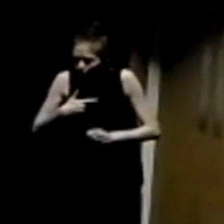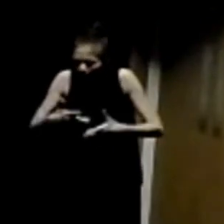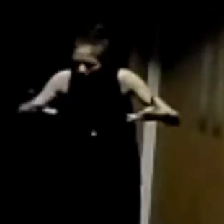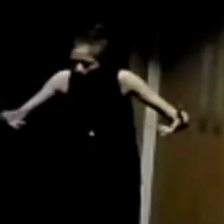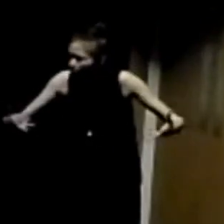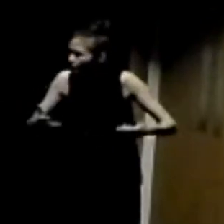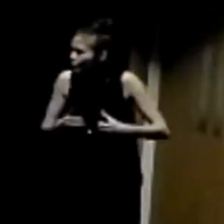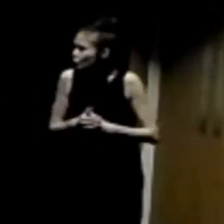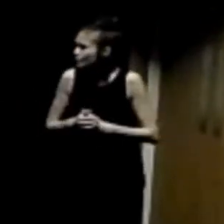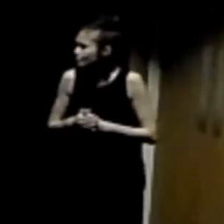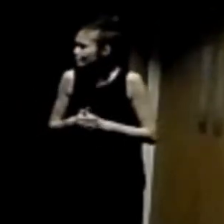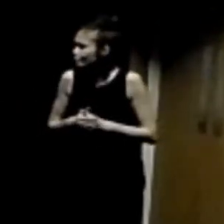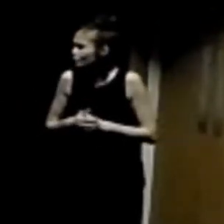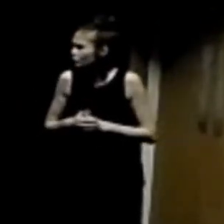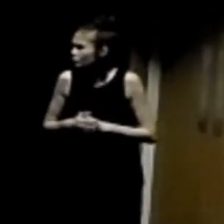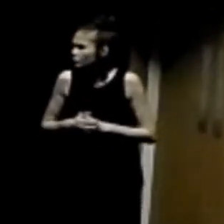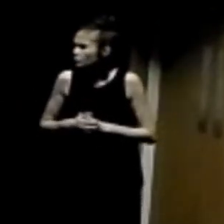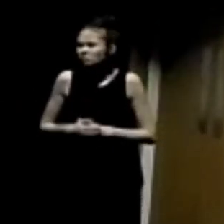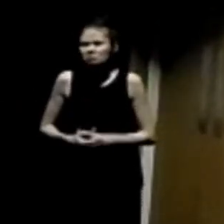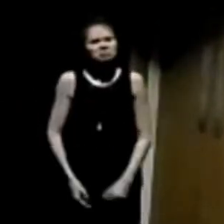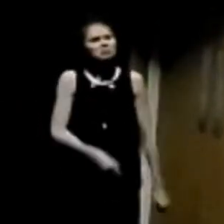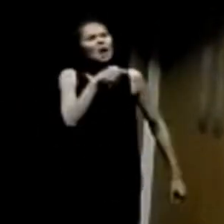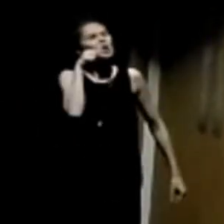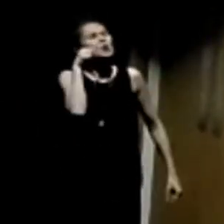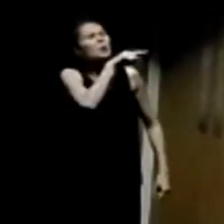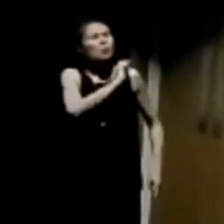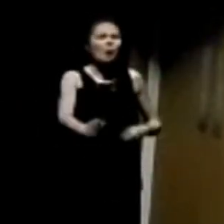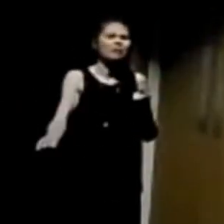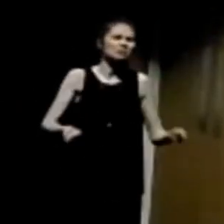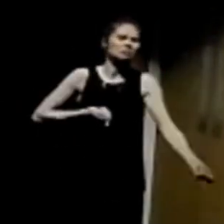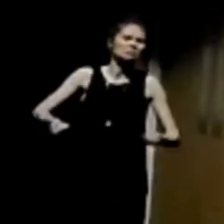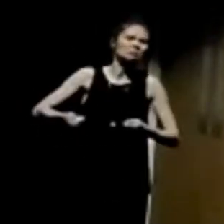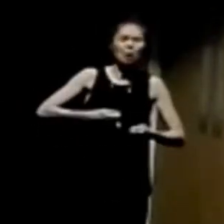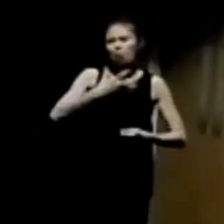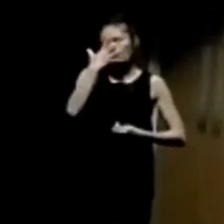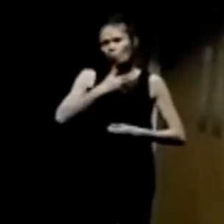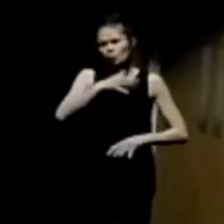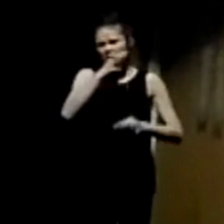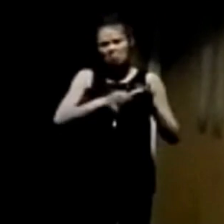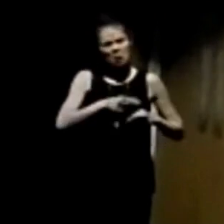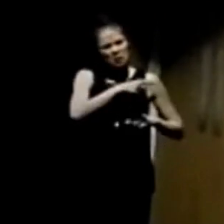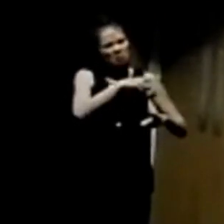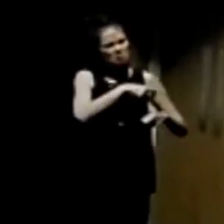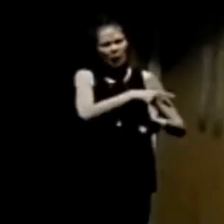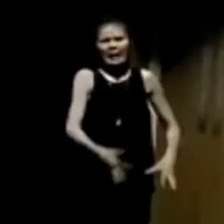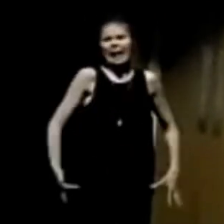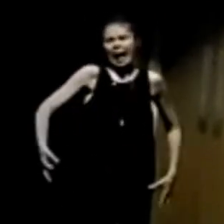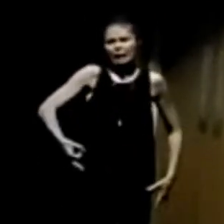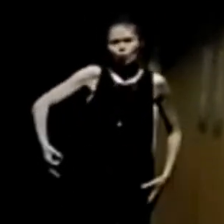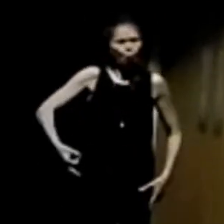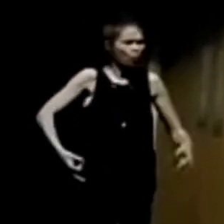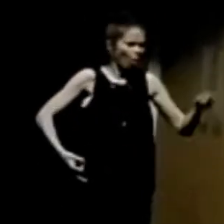(Aside) sir you're a tyrant, a moody bastard. You might be my dad, but you're an arsehole. LAUGHTER